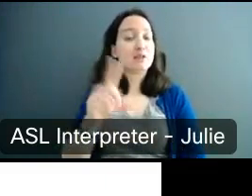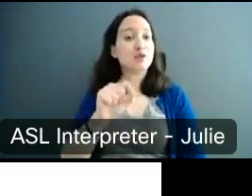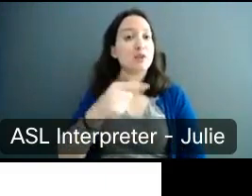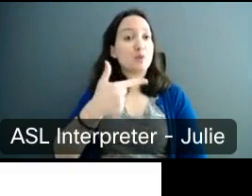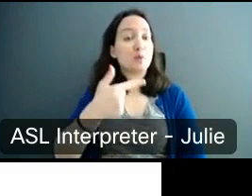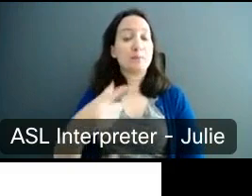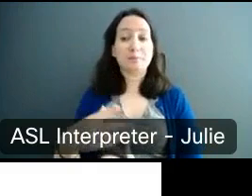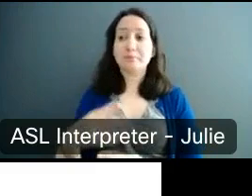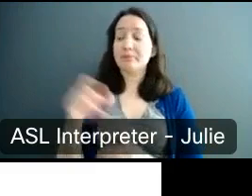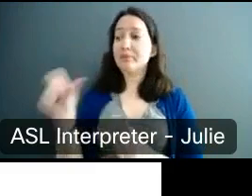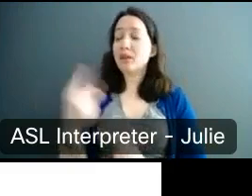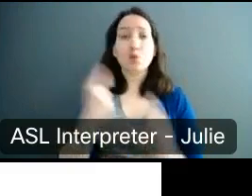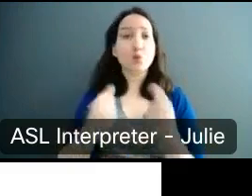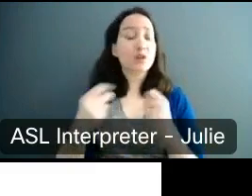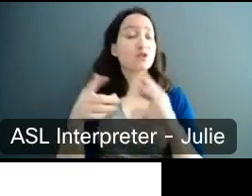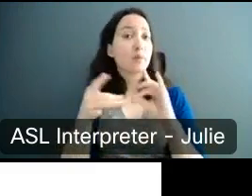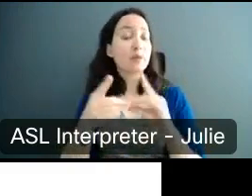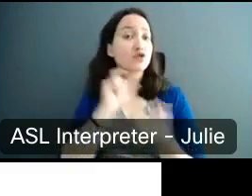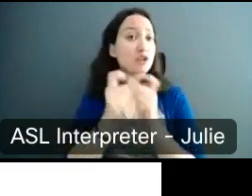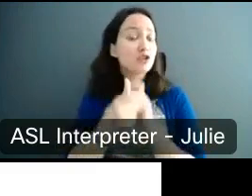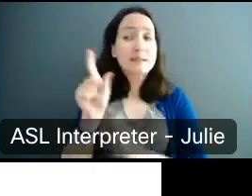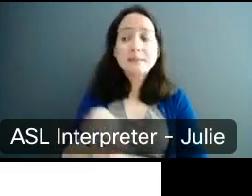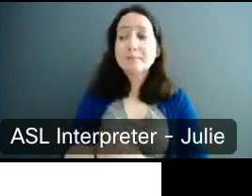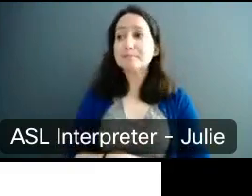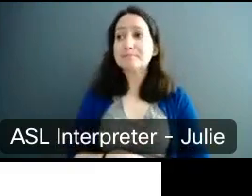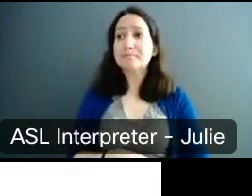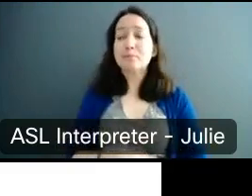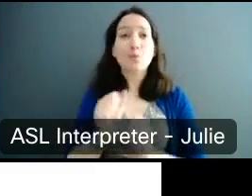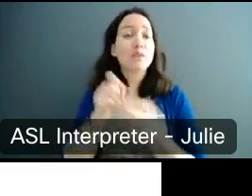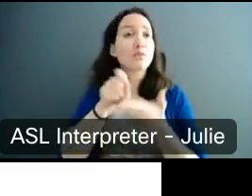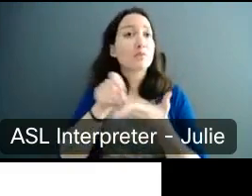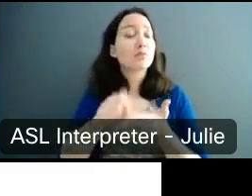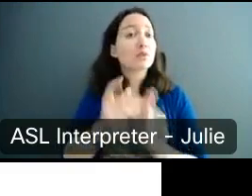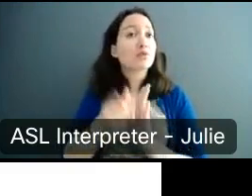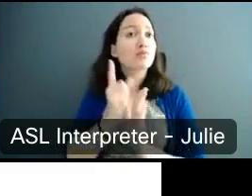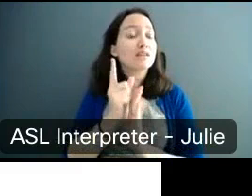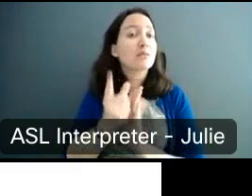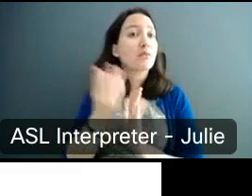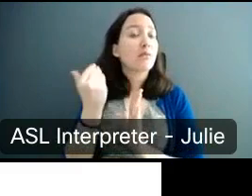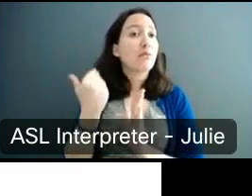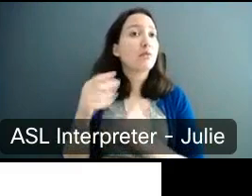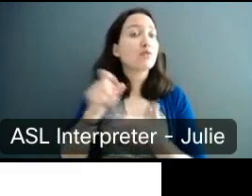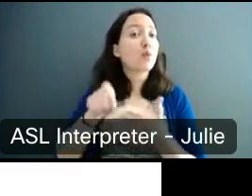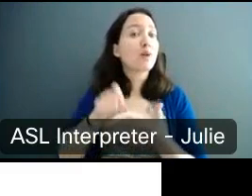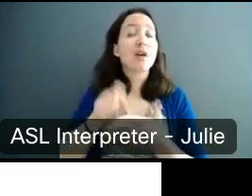Are there any questions comments or changes to the minutes? So, they have a motion.